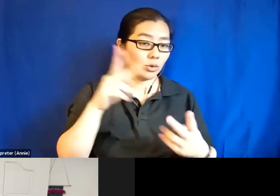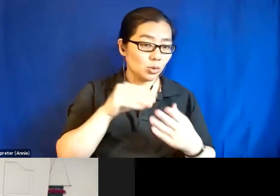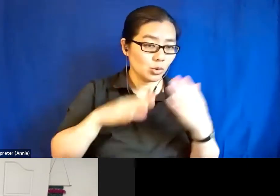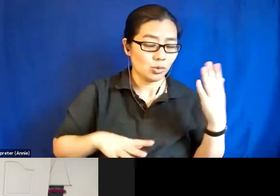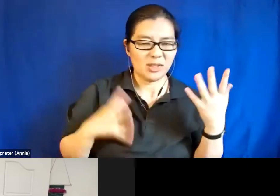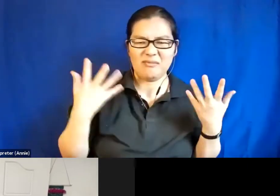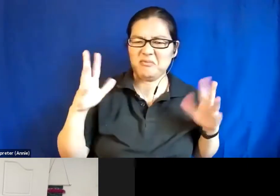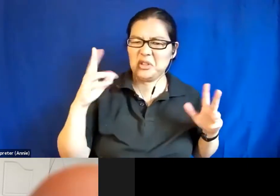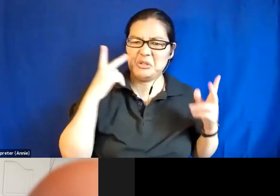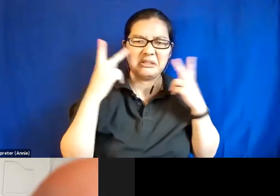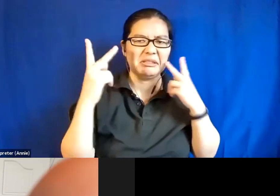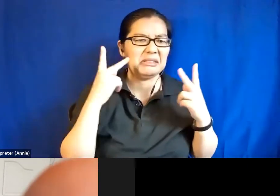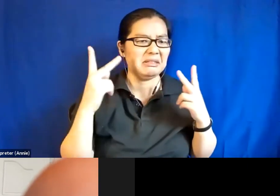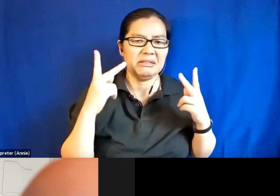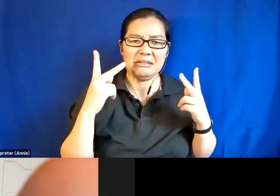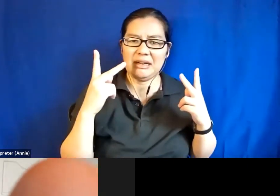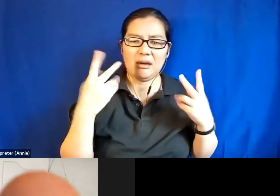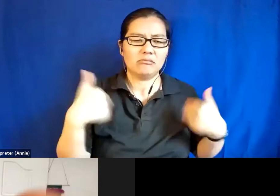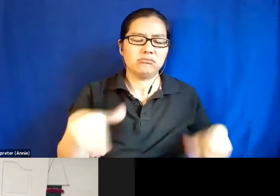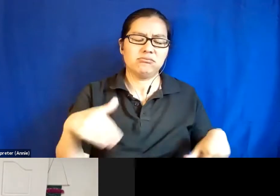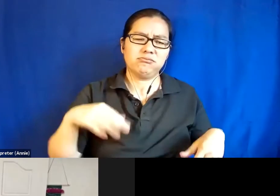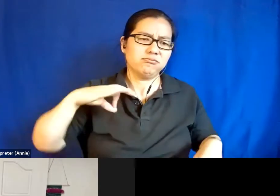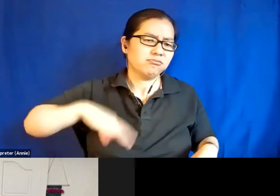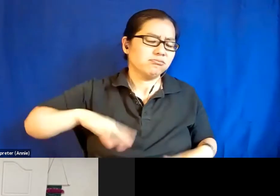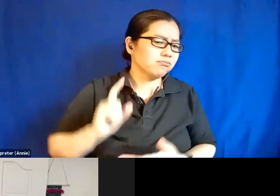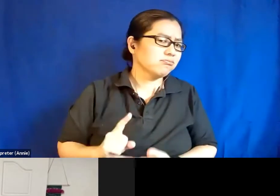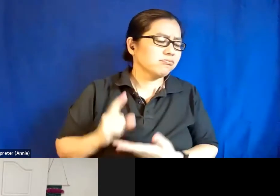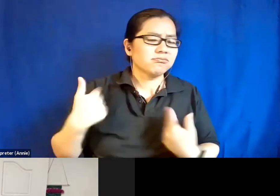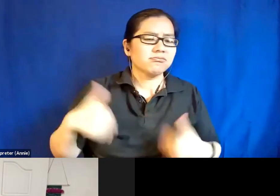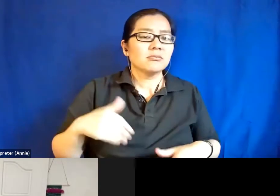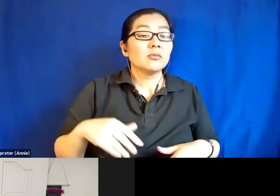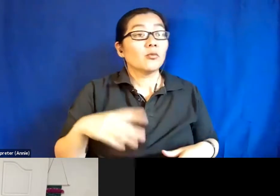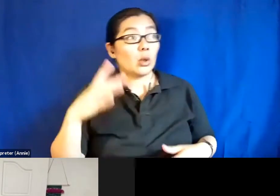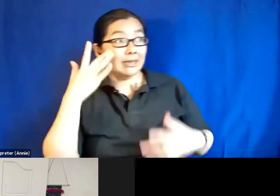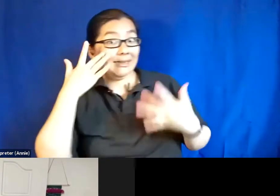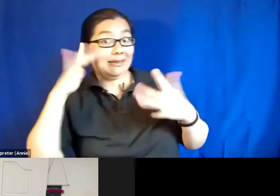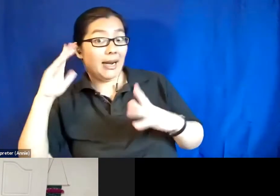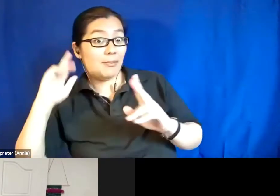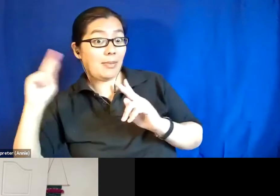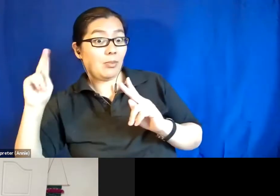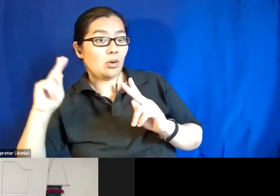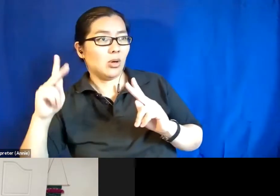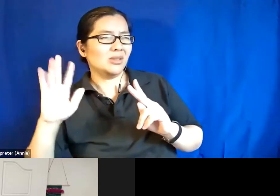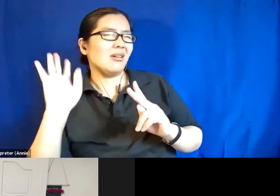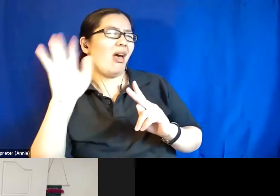how it is a privilege for typically sighted individuals to say no to technology but